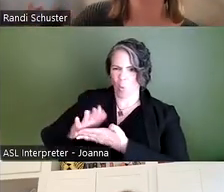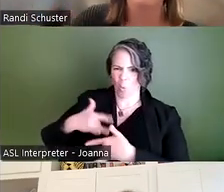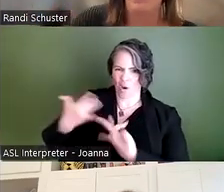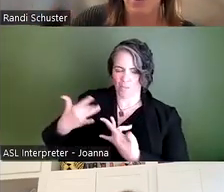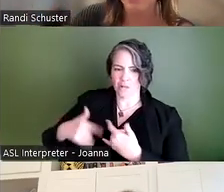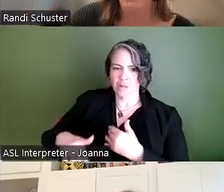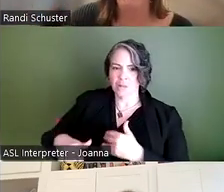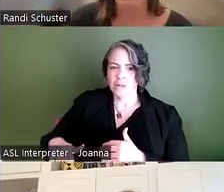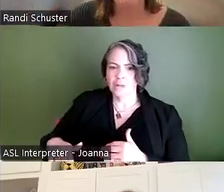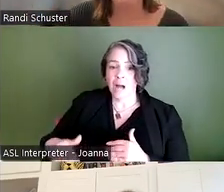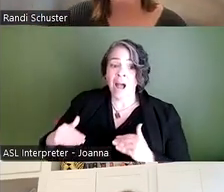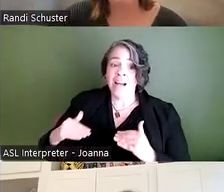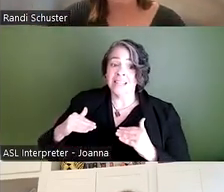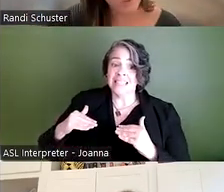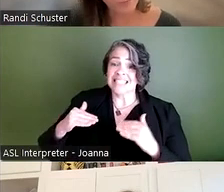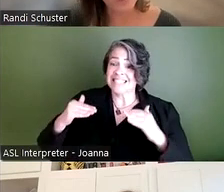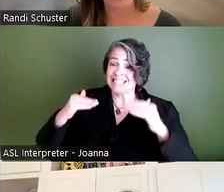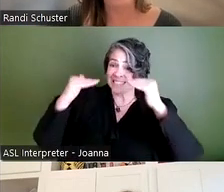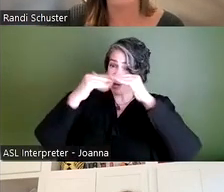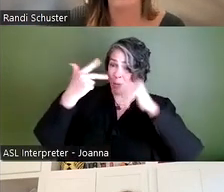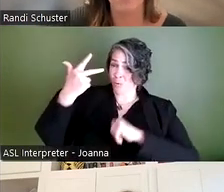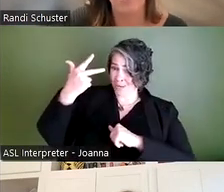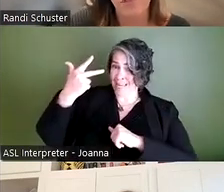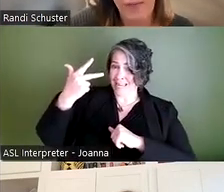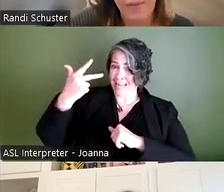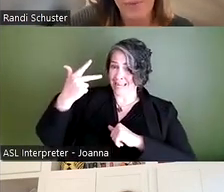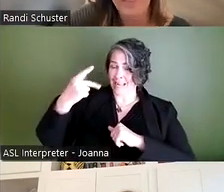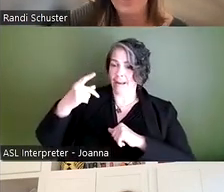to ignore, right, if students are in crisis we know we need to rally supports around them.